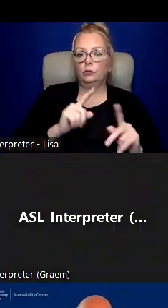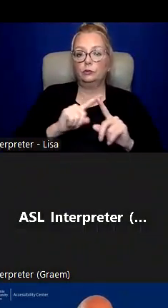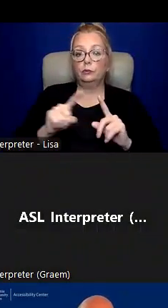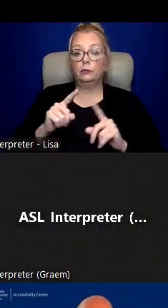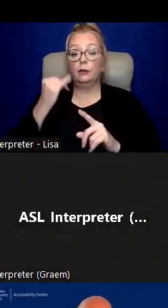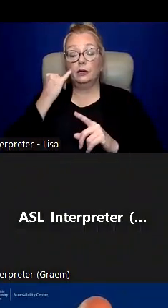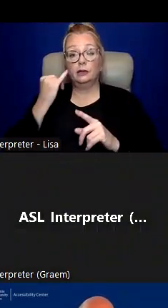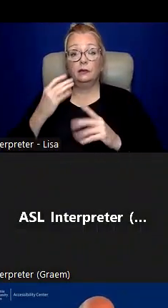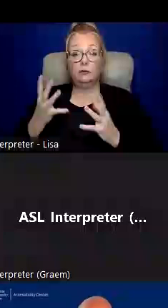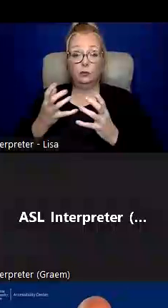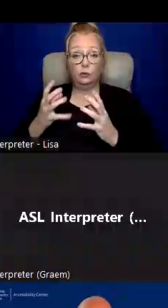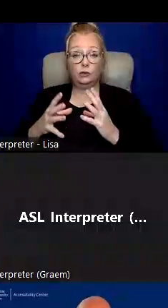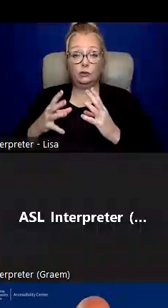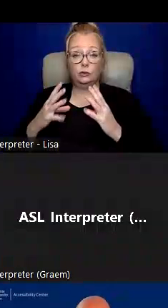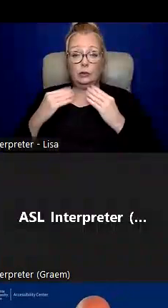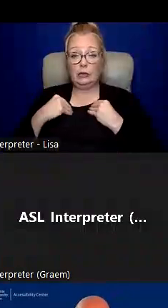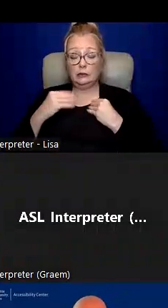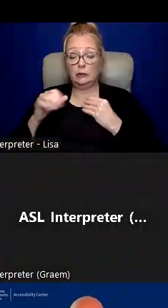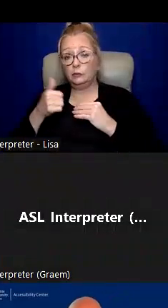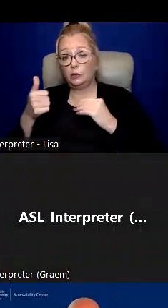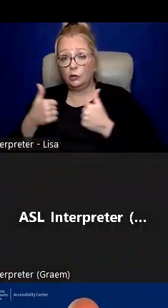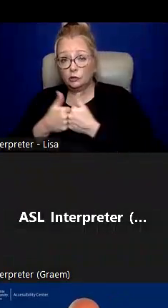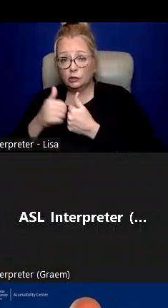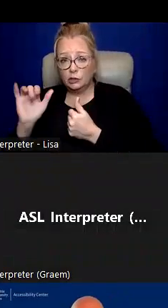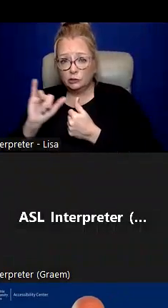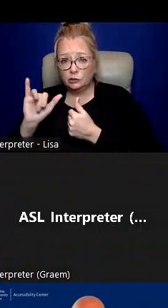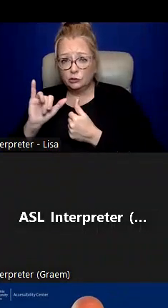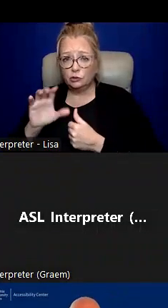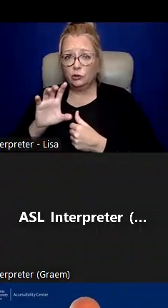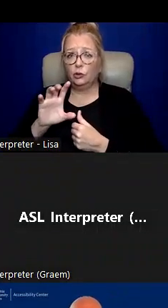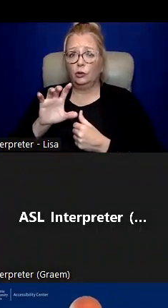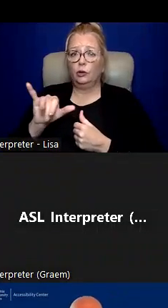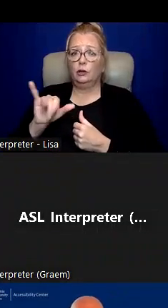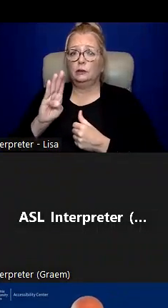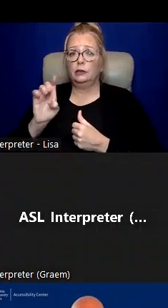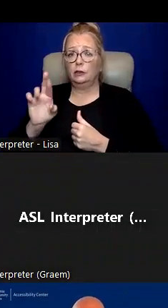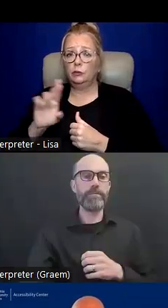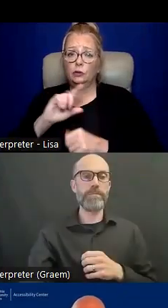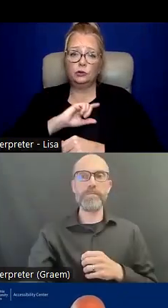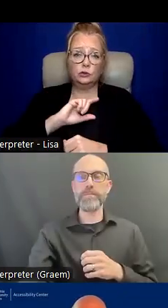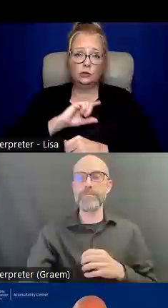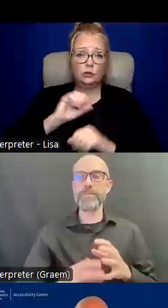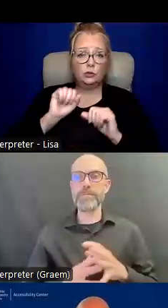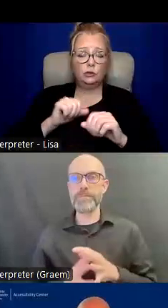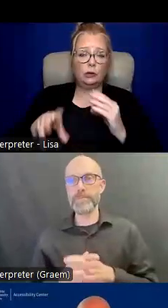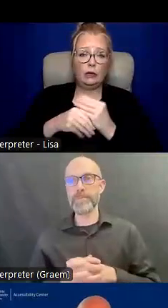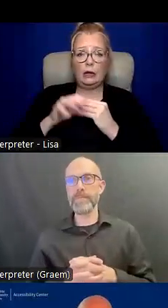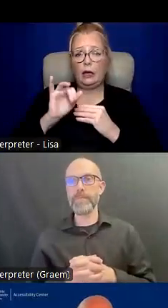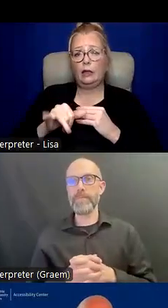as well, such as cyber security, et cetera, you could build in more complexity to help with that and add additional approvers.